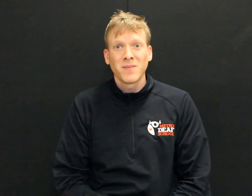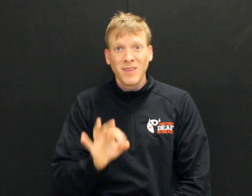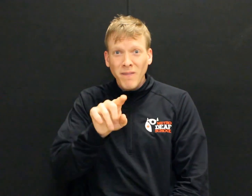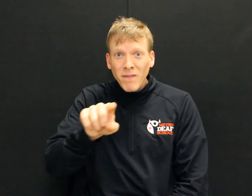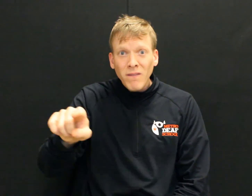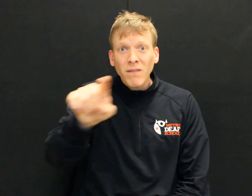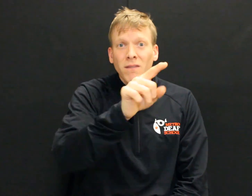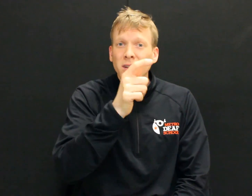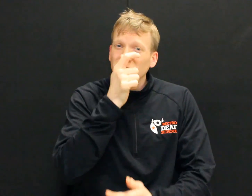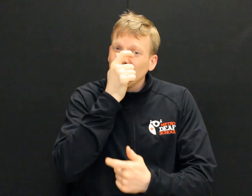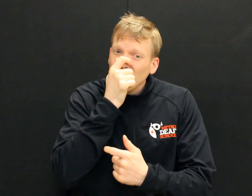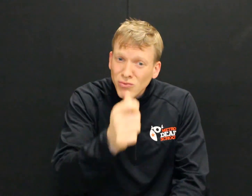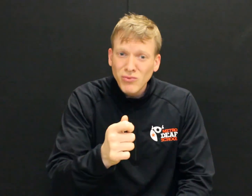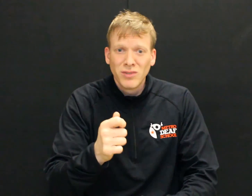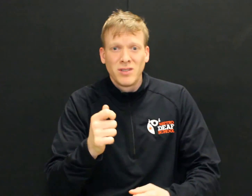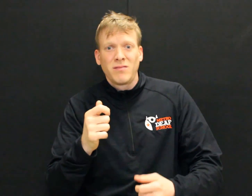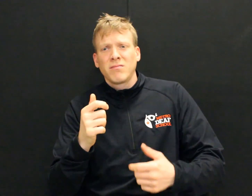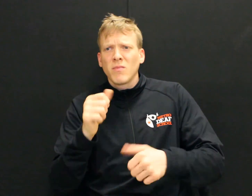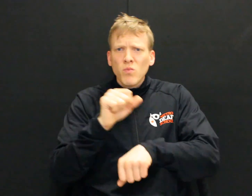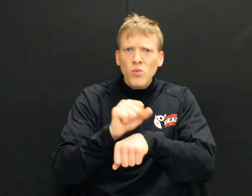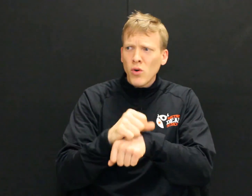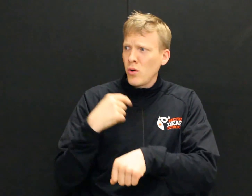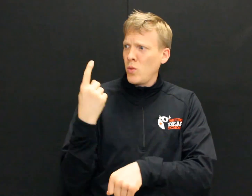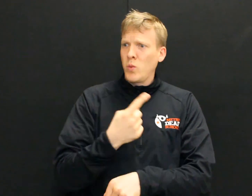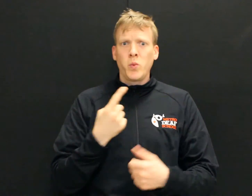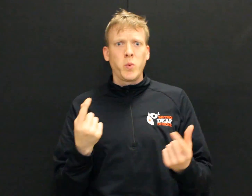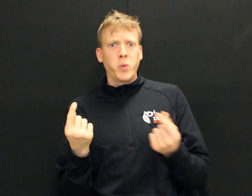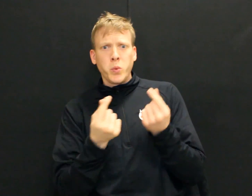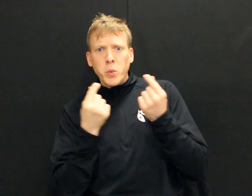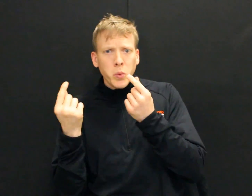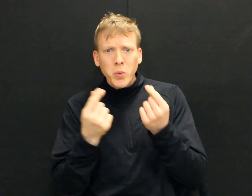If you are interested in the work the Commission is doing,